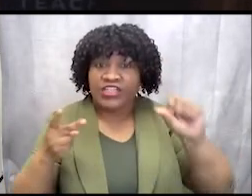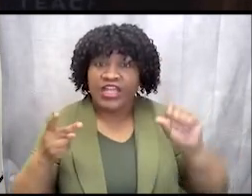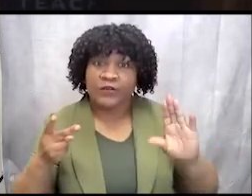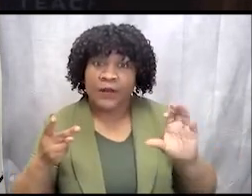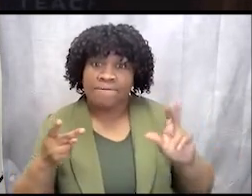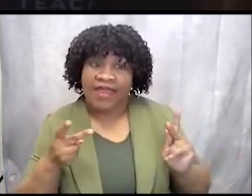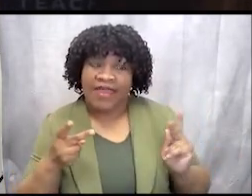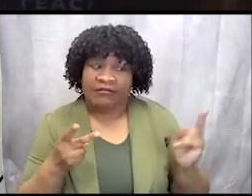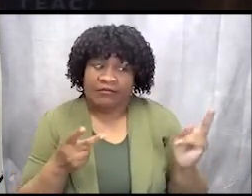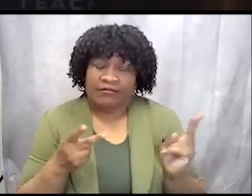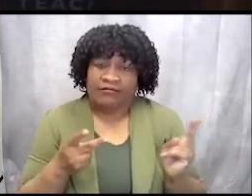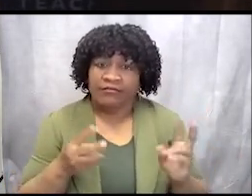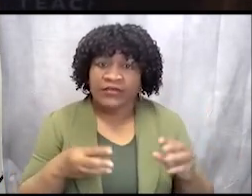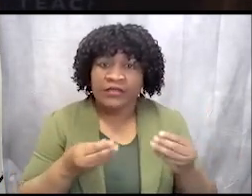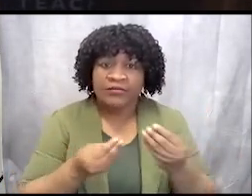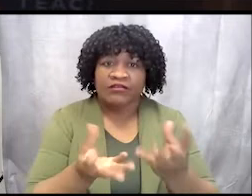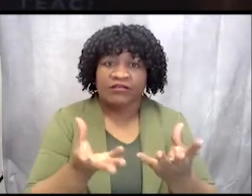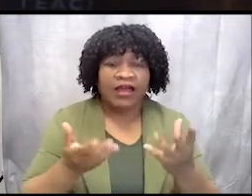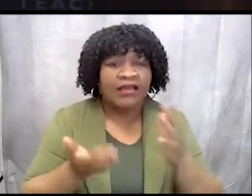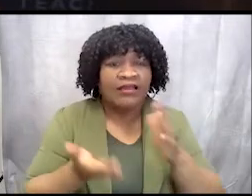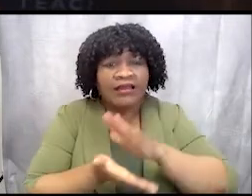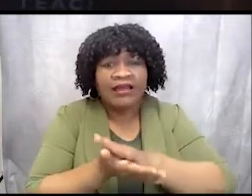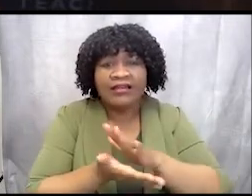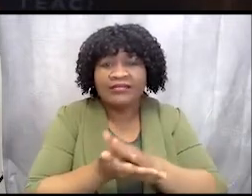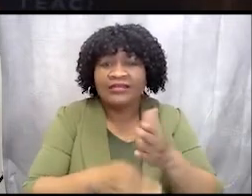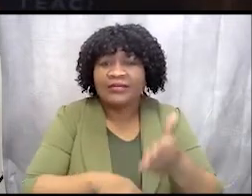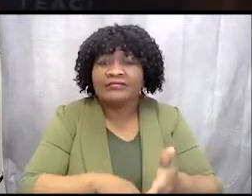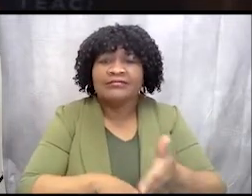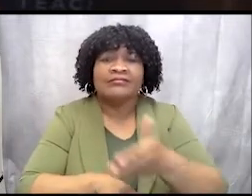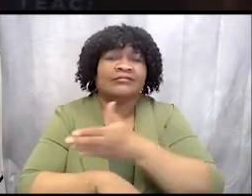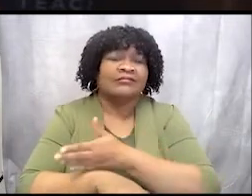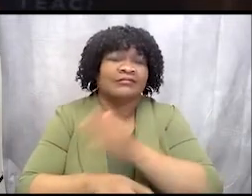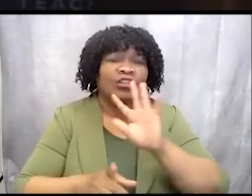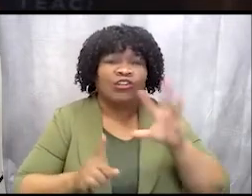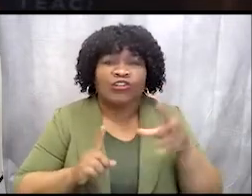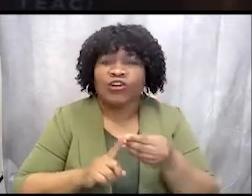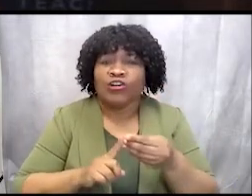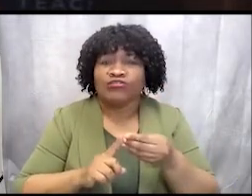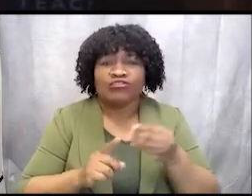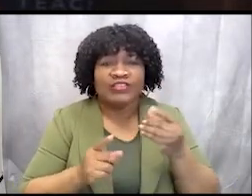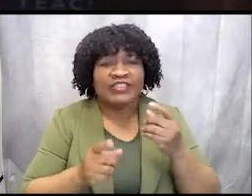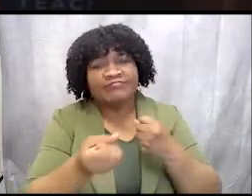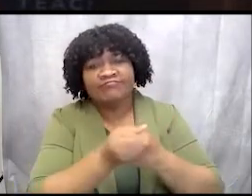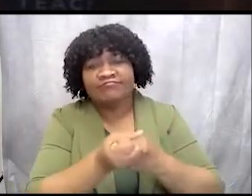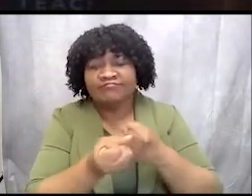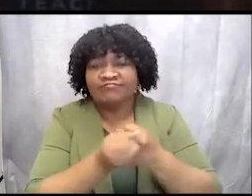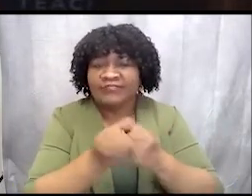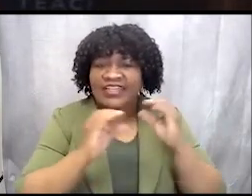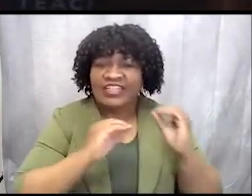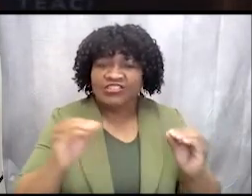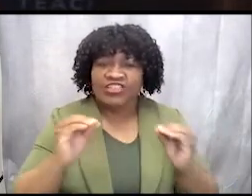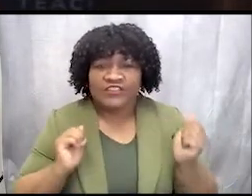Their commitment to providing an academically enriching culturally affirming education for every child